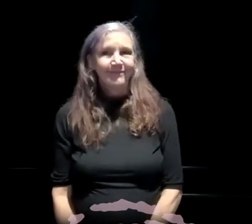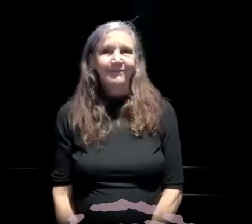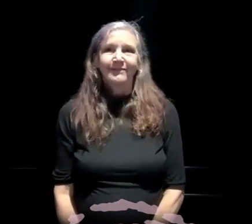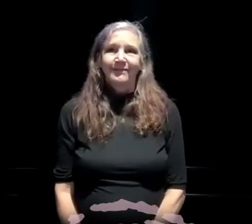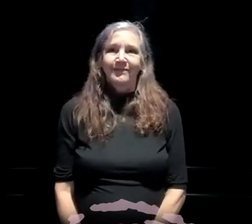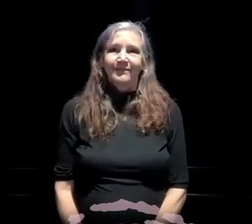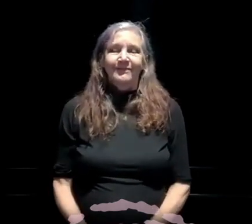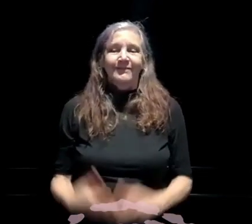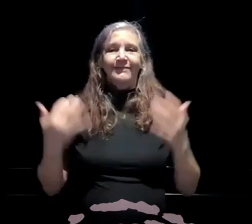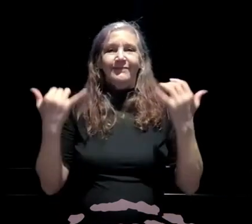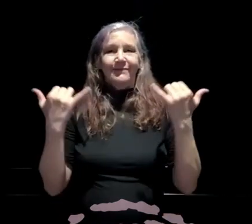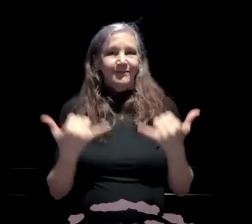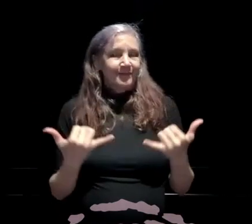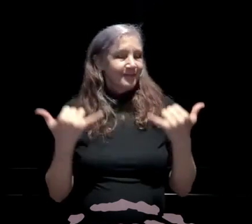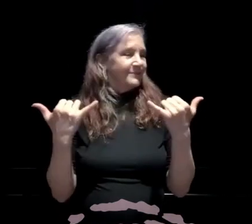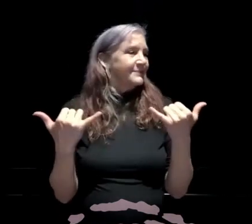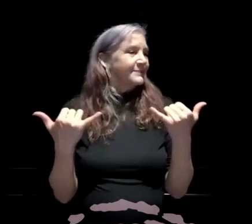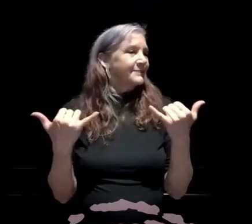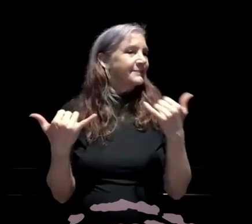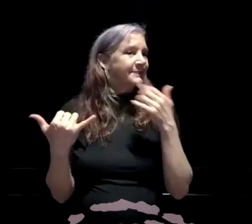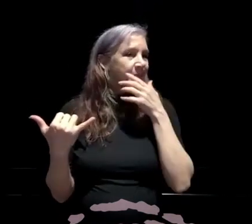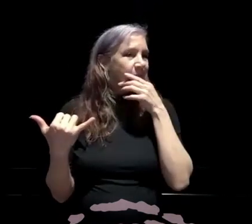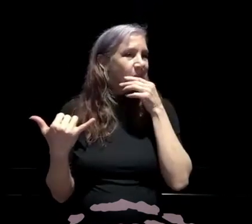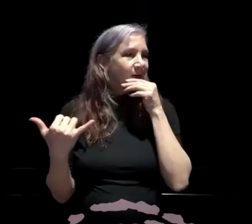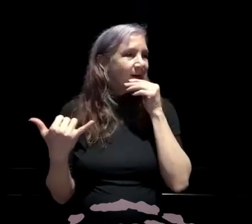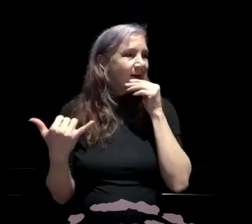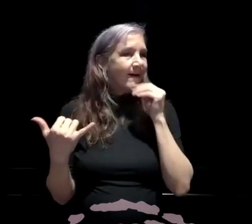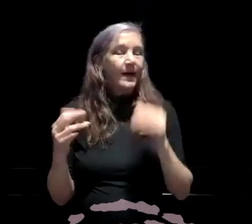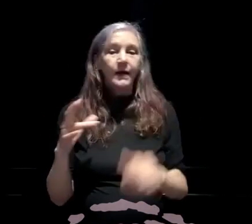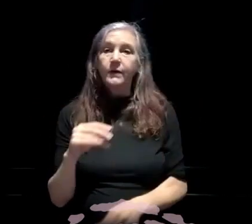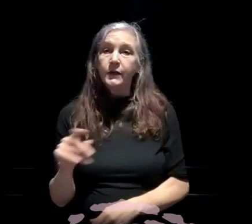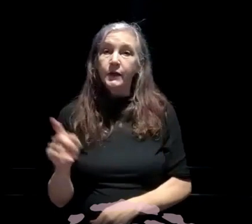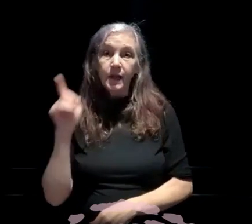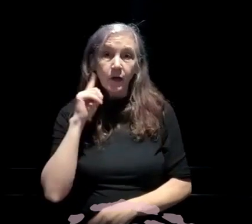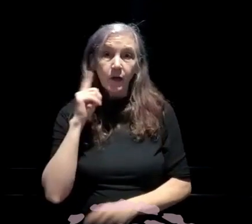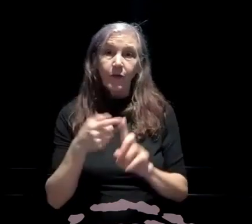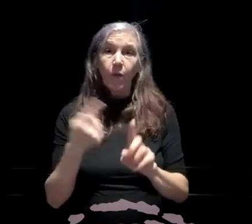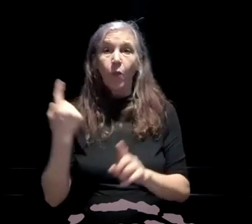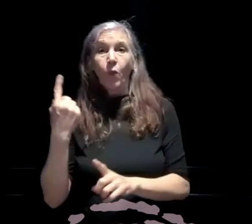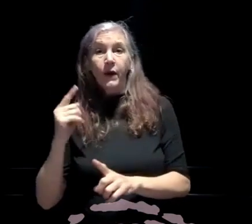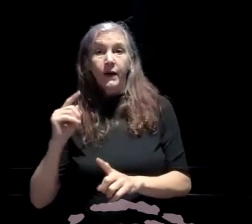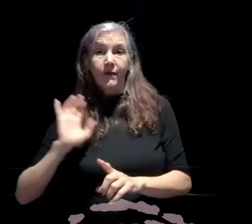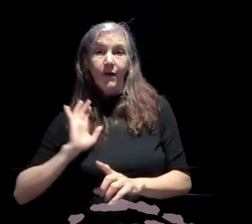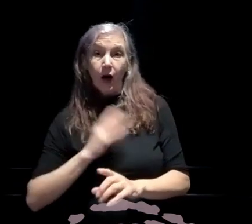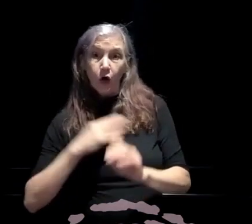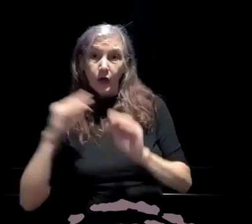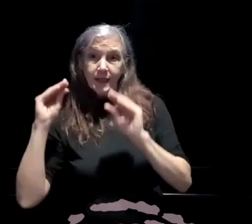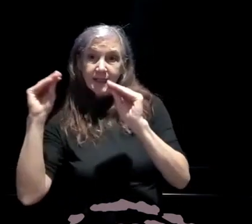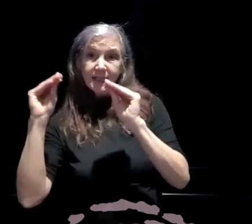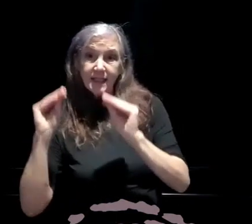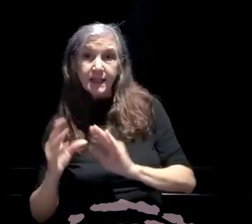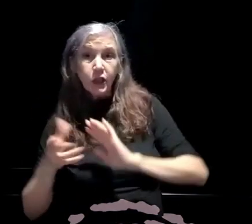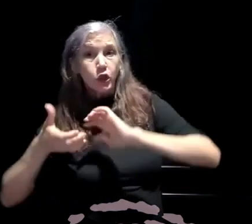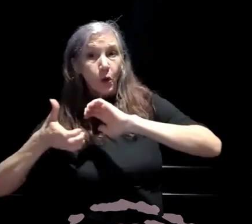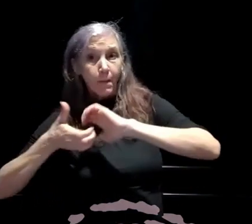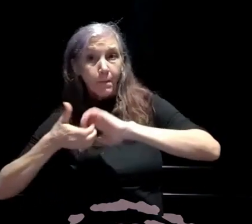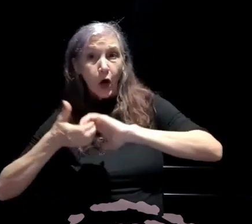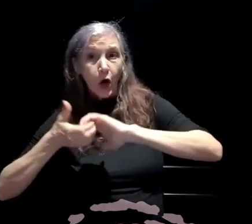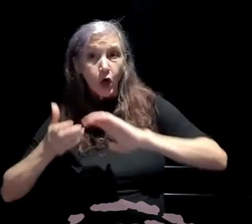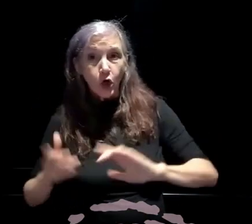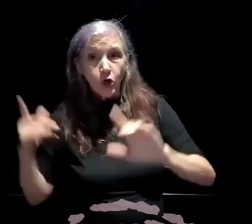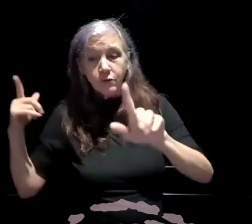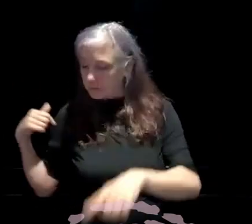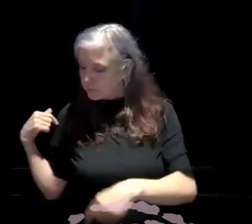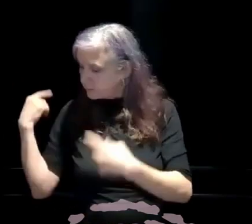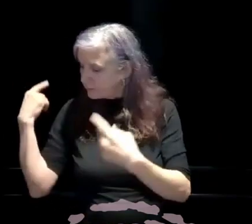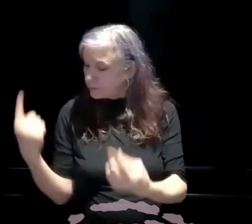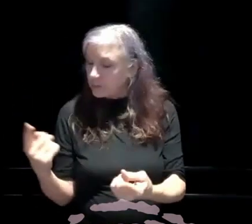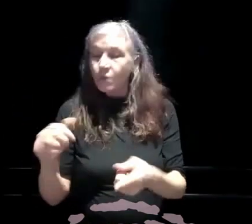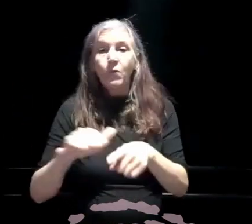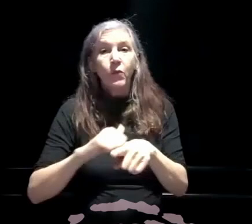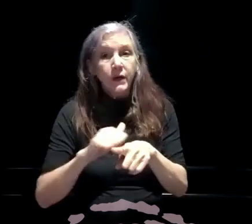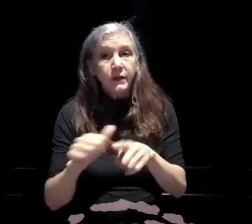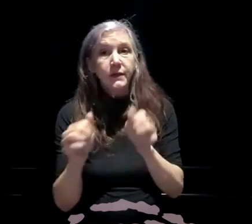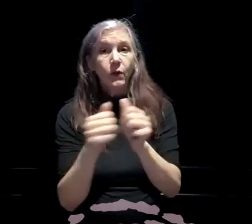All right. Now. I would like you to hear from one of our teachers, one of our teacher partners who has been practicing with us.